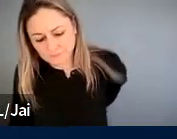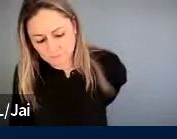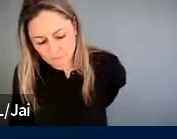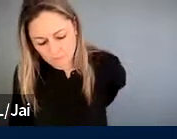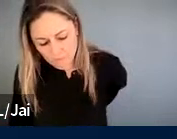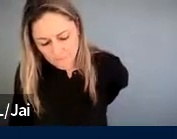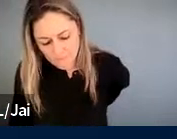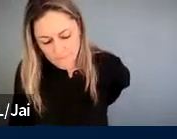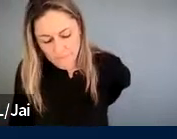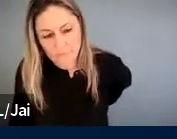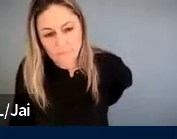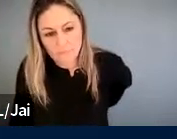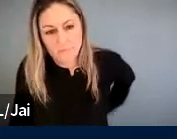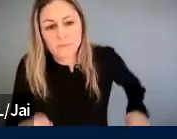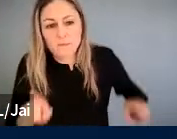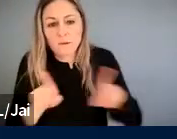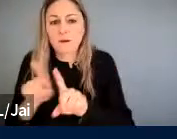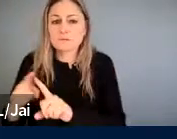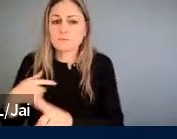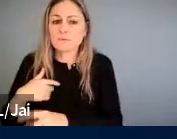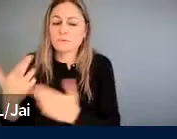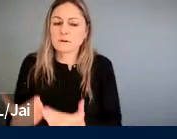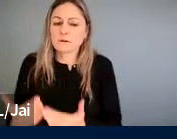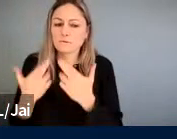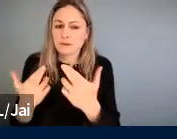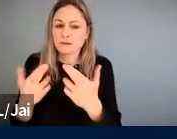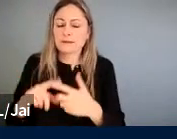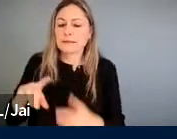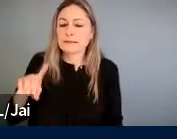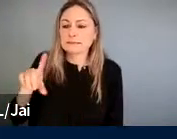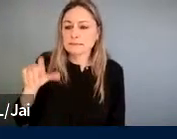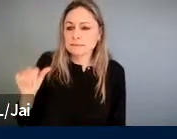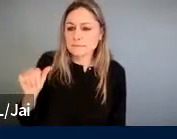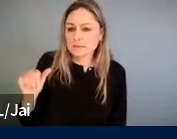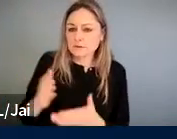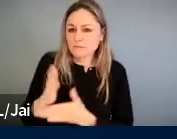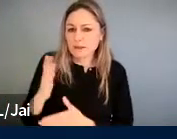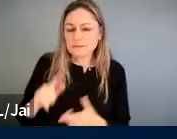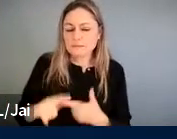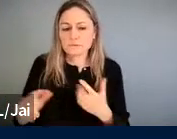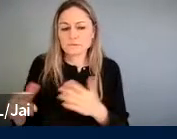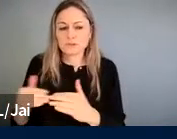to recommend that disability rights and justice organizations may be able to assist by continuing